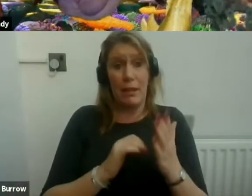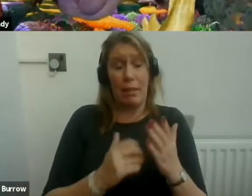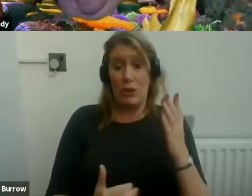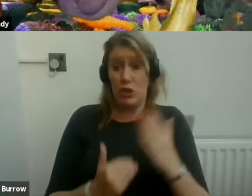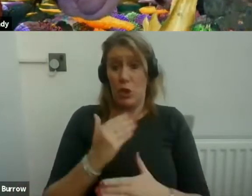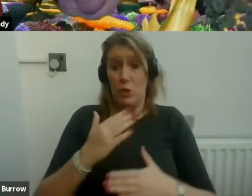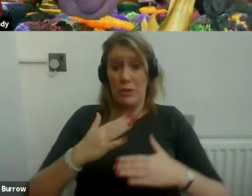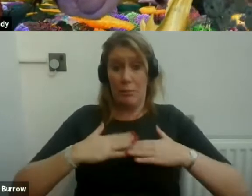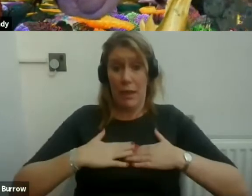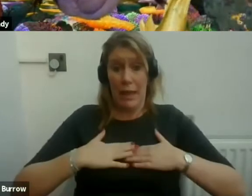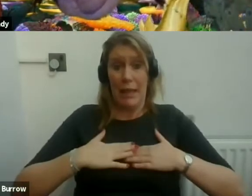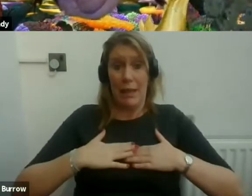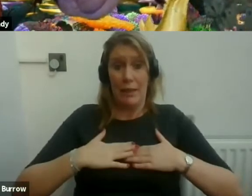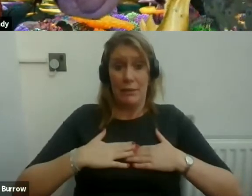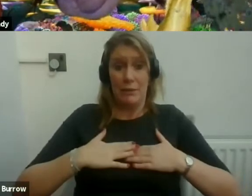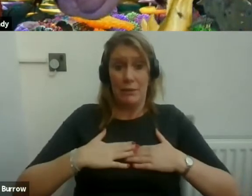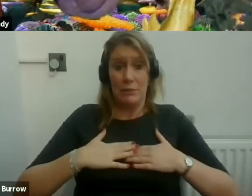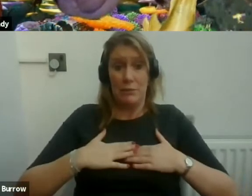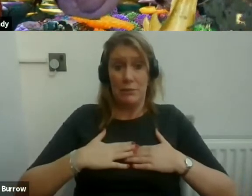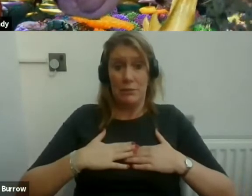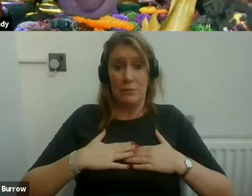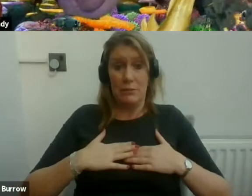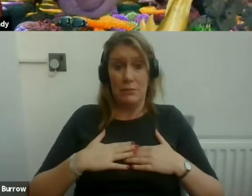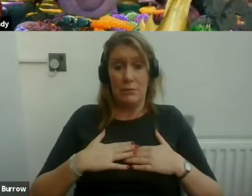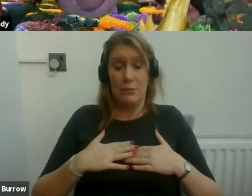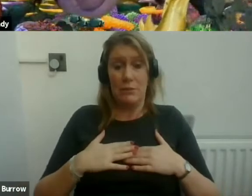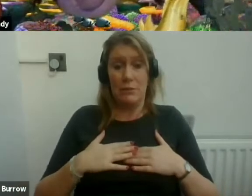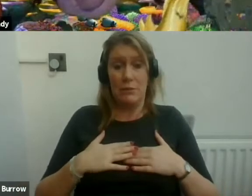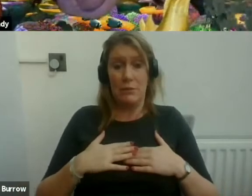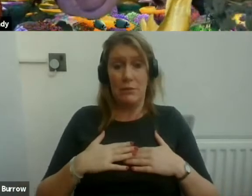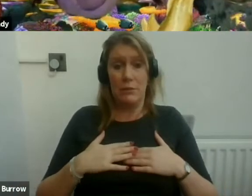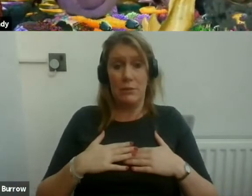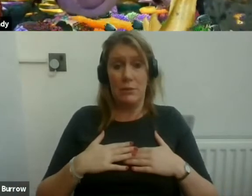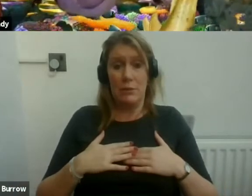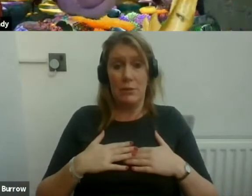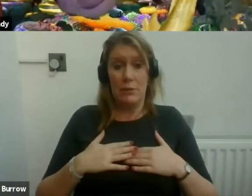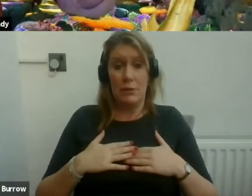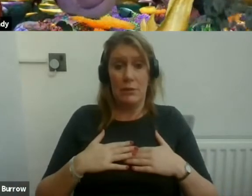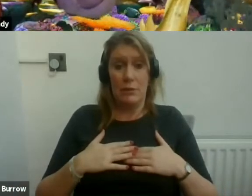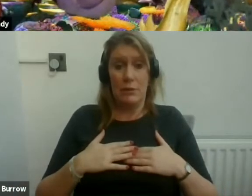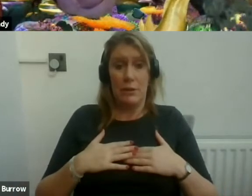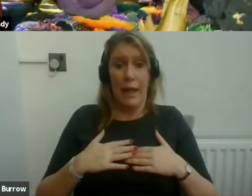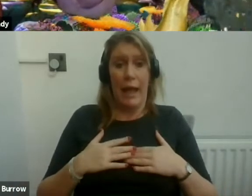because of the input from everybody. So